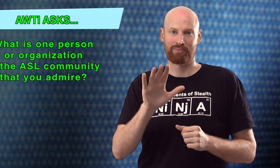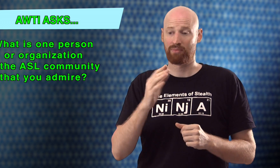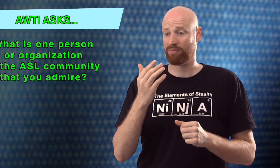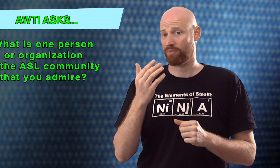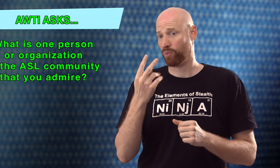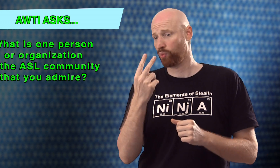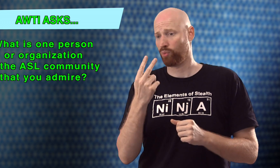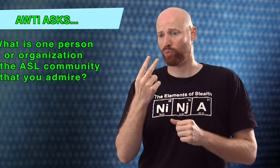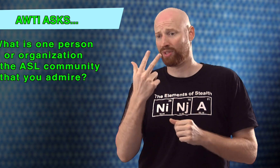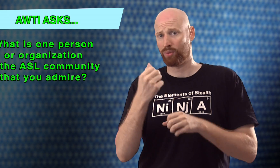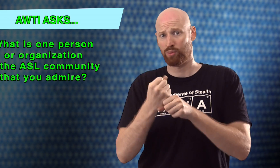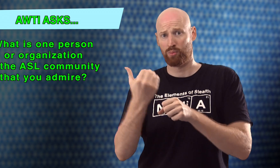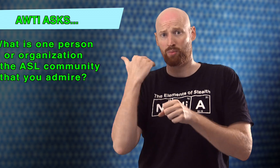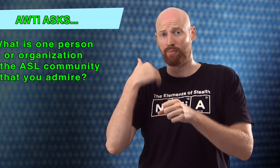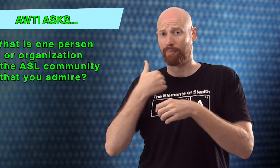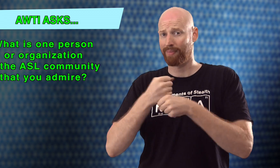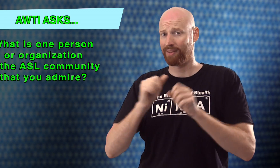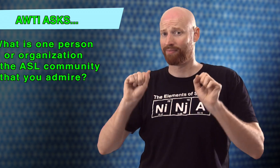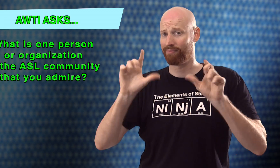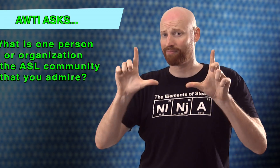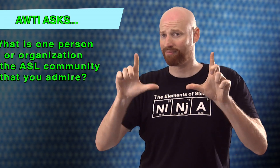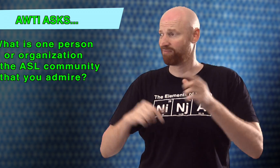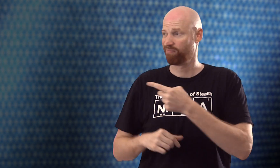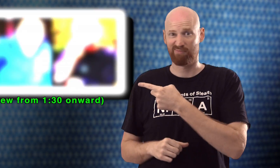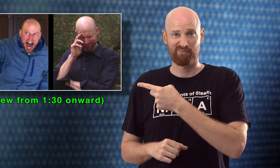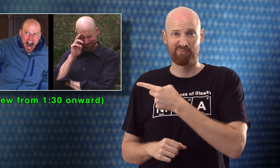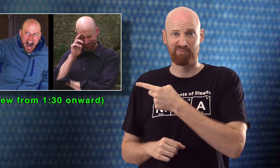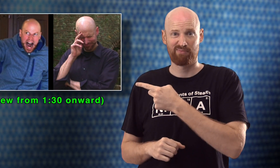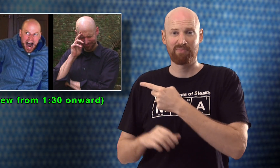Two or three years ago, I made a vlog - that you can see